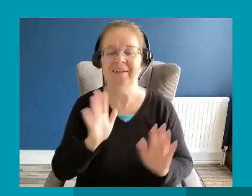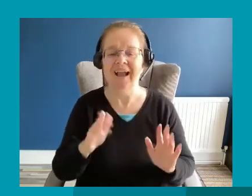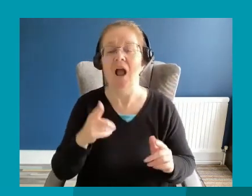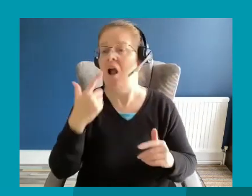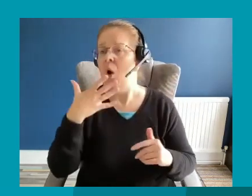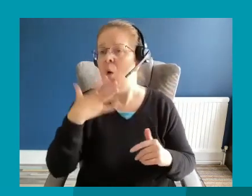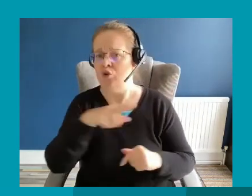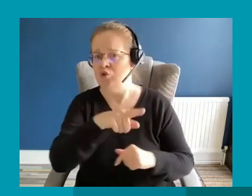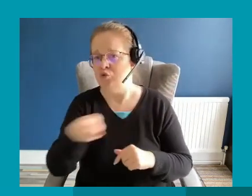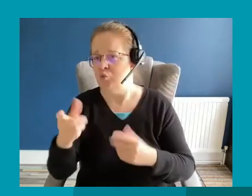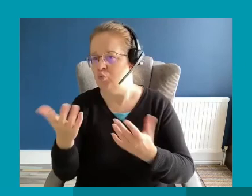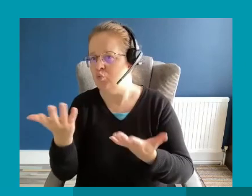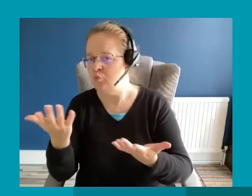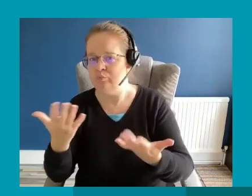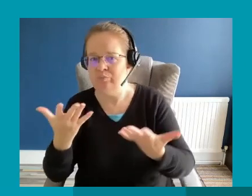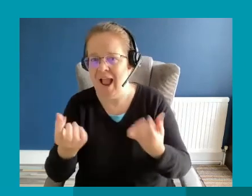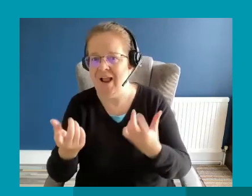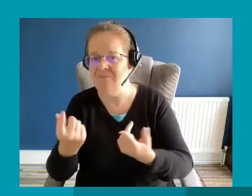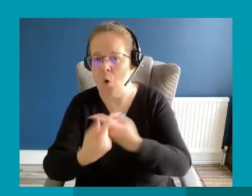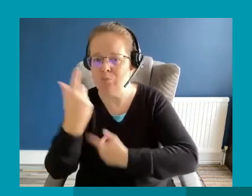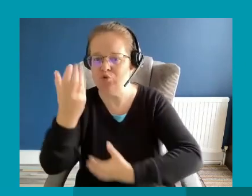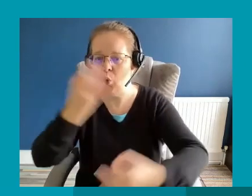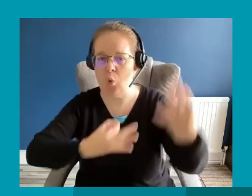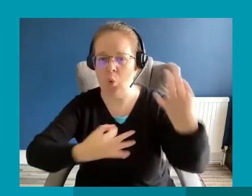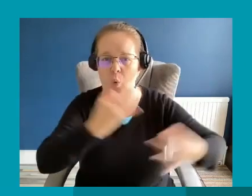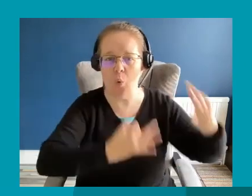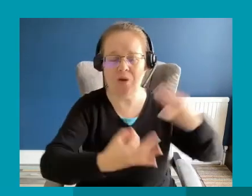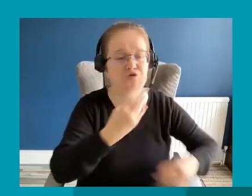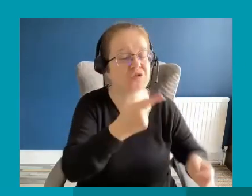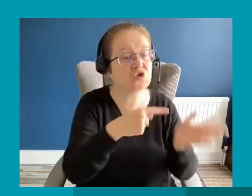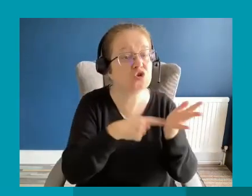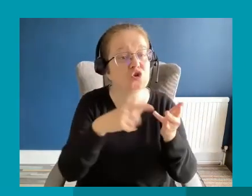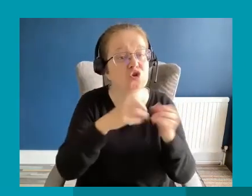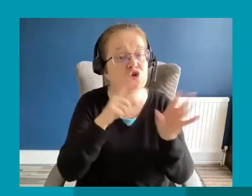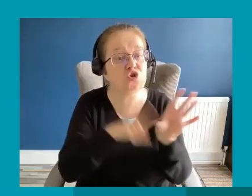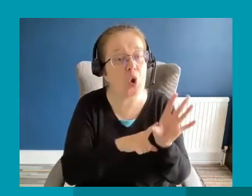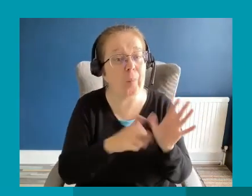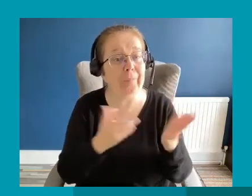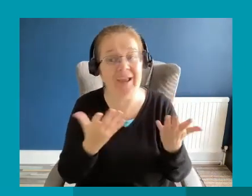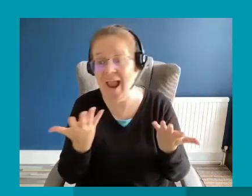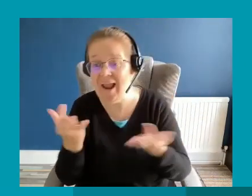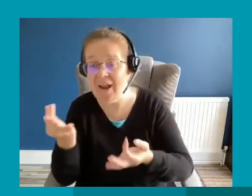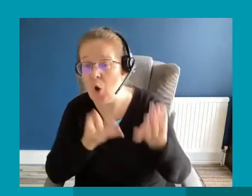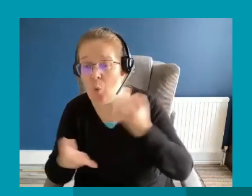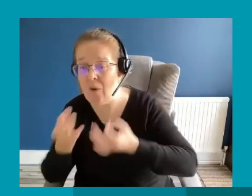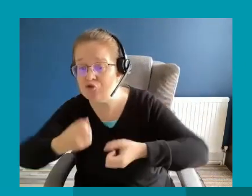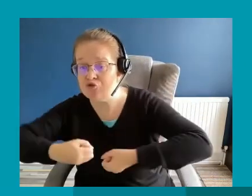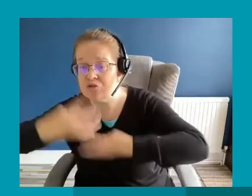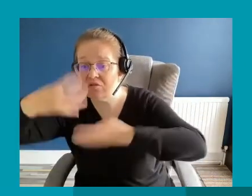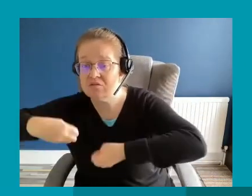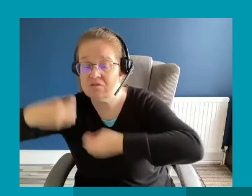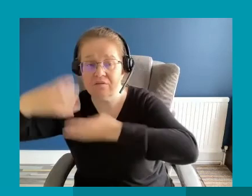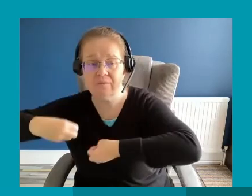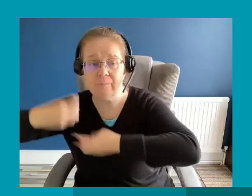to ask some questions so to be. What are the questions what's coming up? You do about two or three questions and